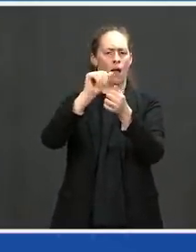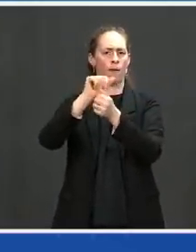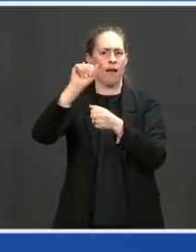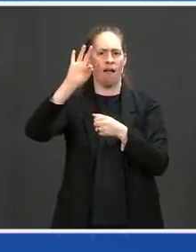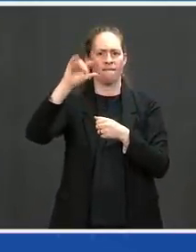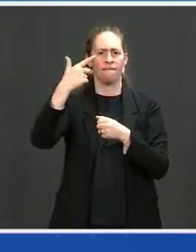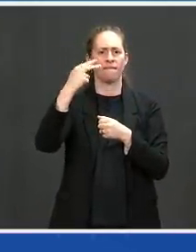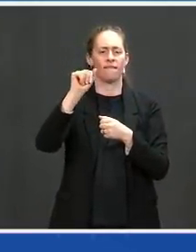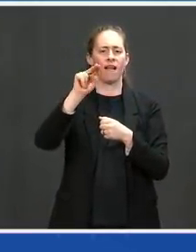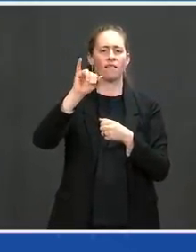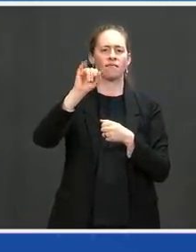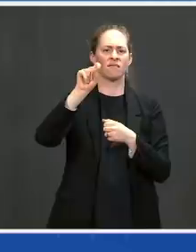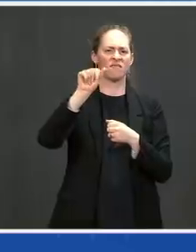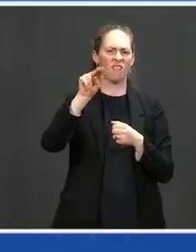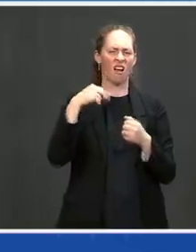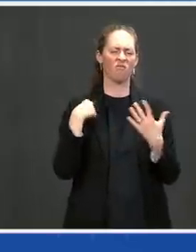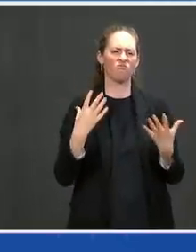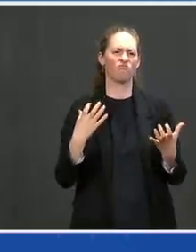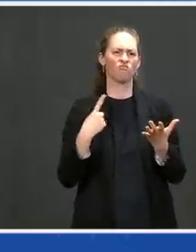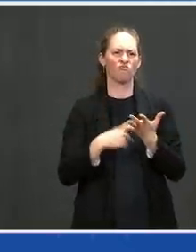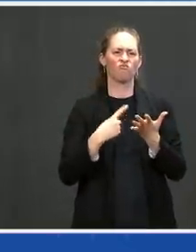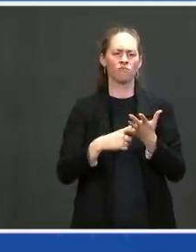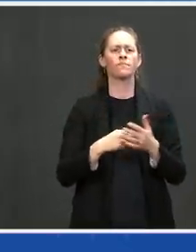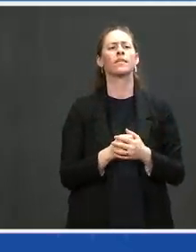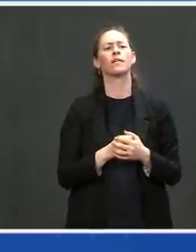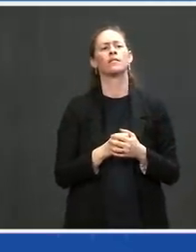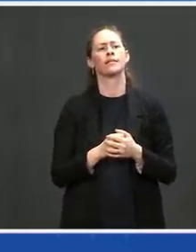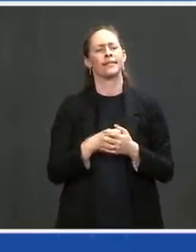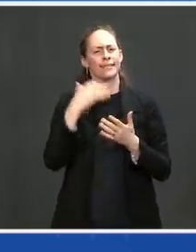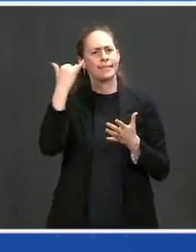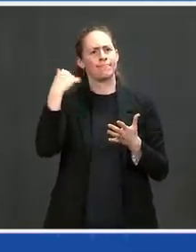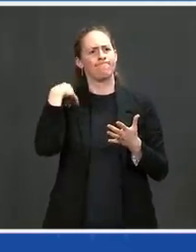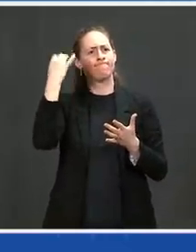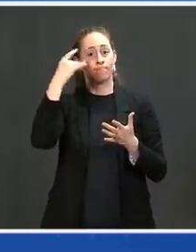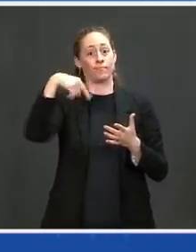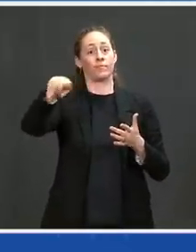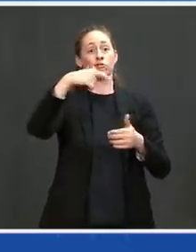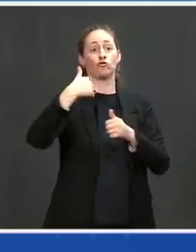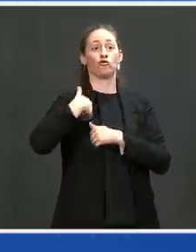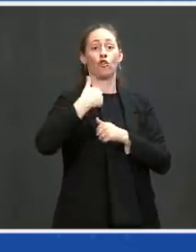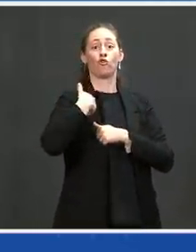of U.S. troops from that country. As a candidate, in foreign affairs,